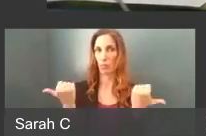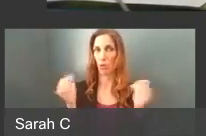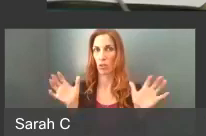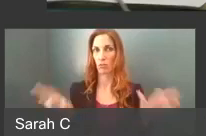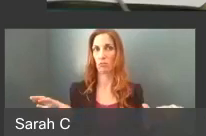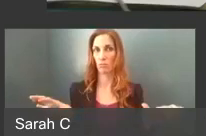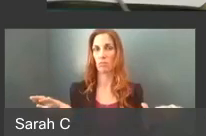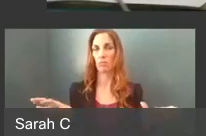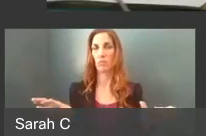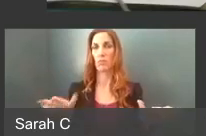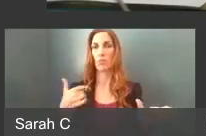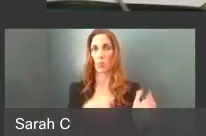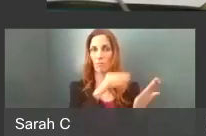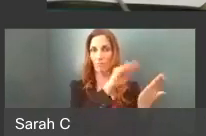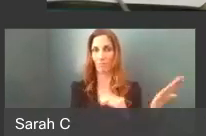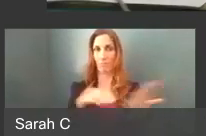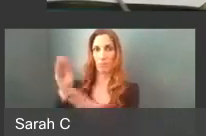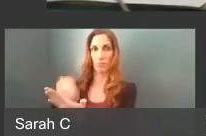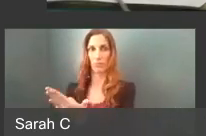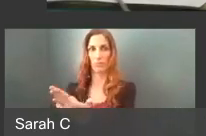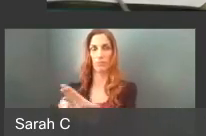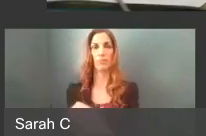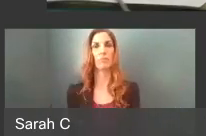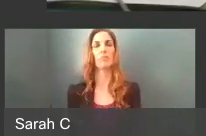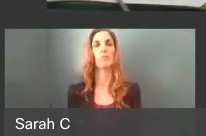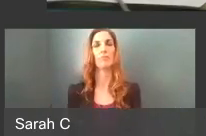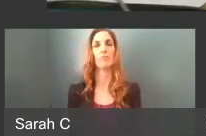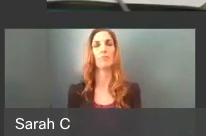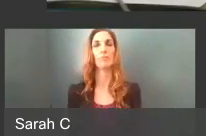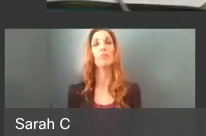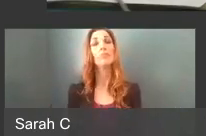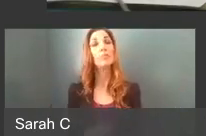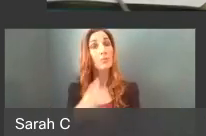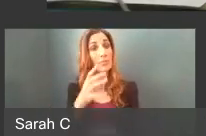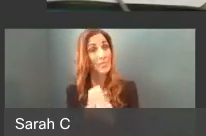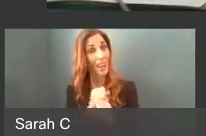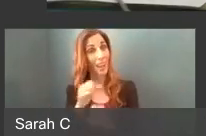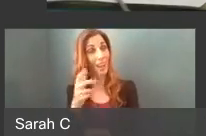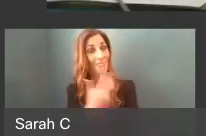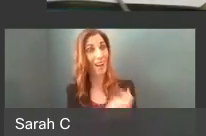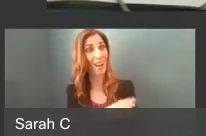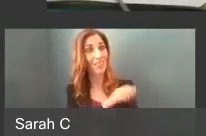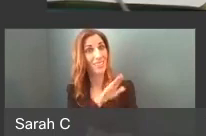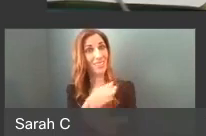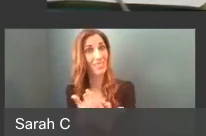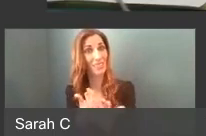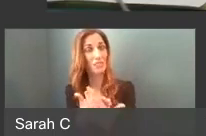fill out. And then when the vaccine comes, it at least it's been our experience that that vaccine